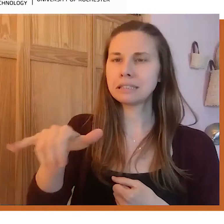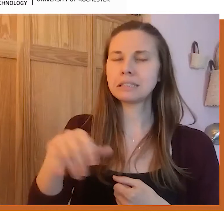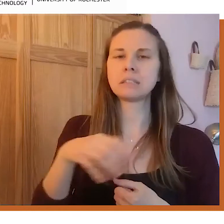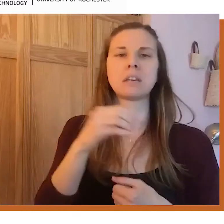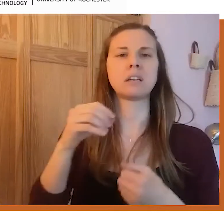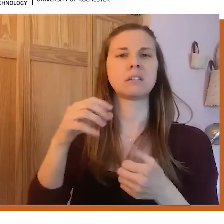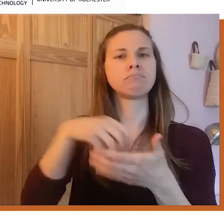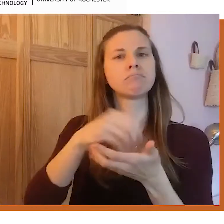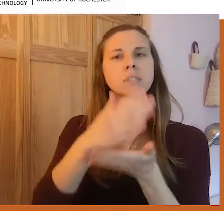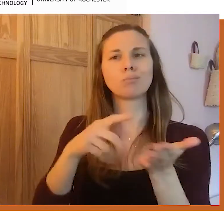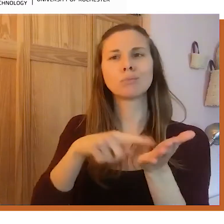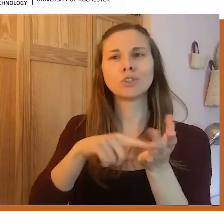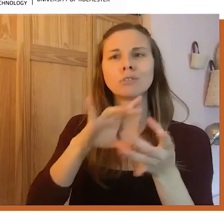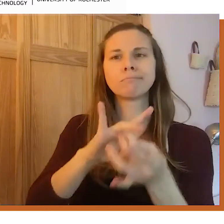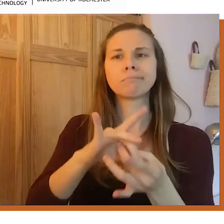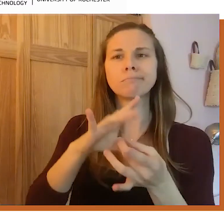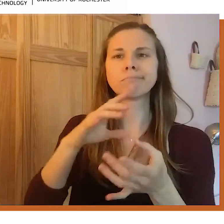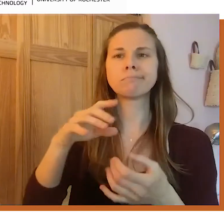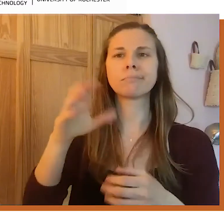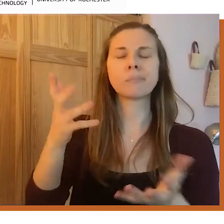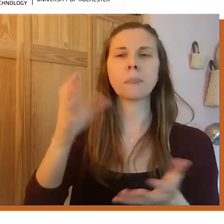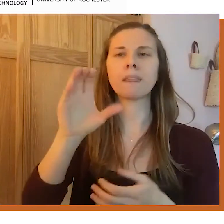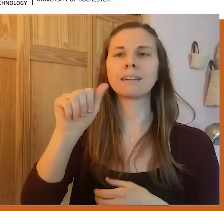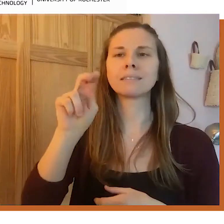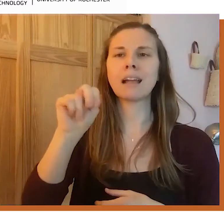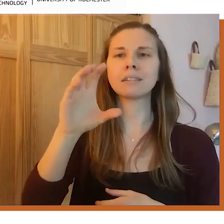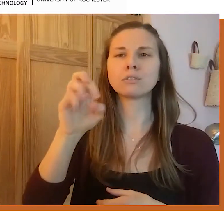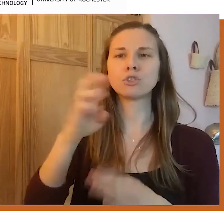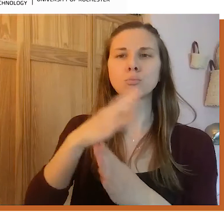and also did some research on cancer prevention